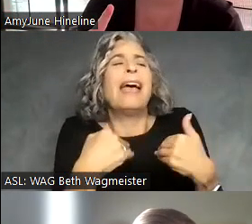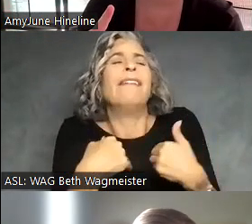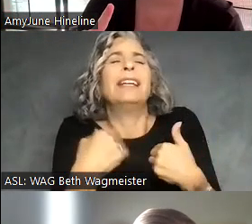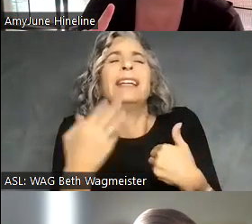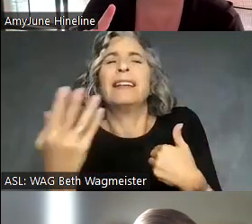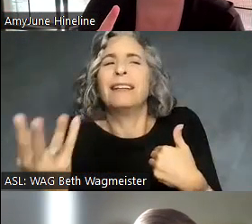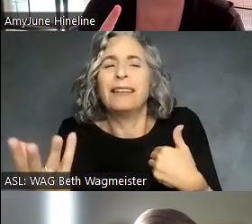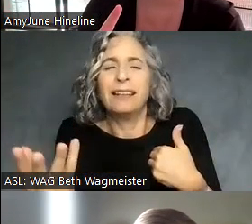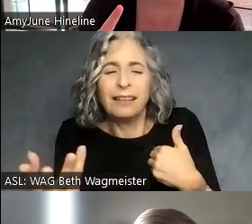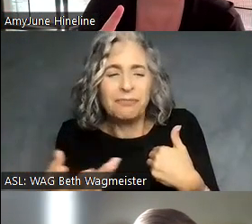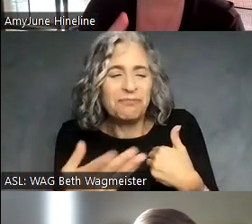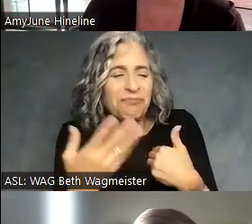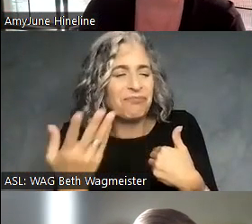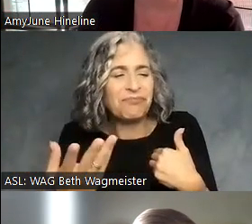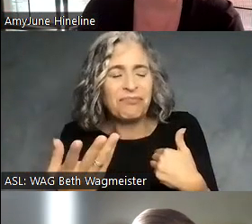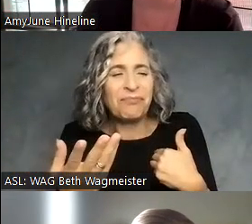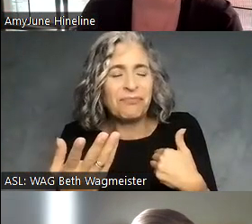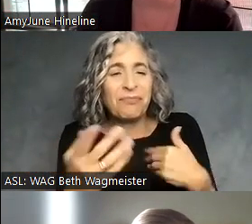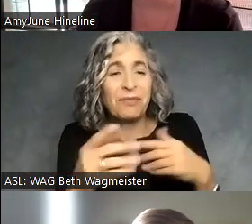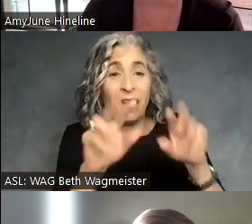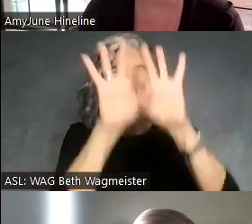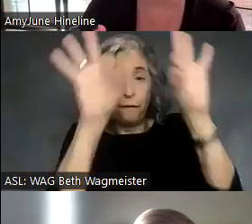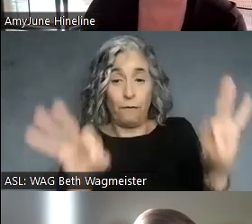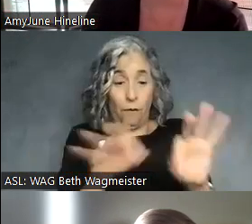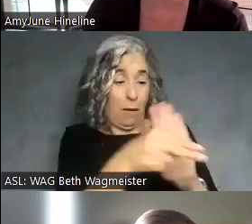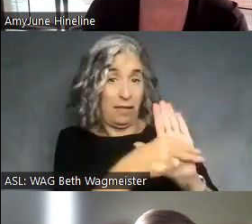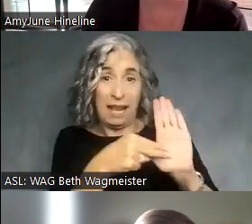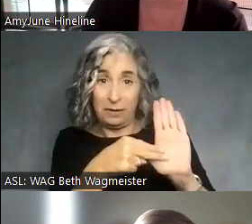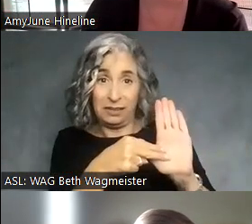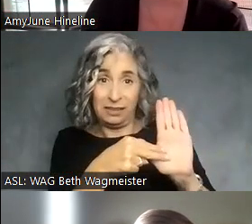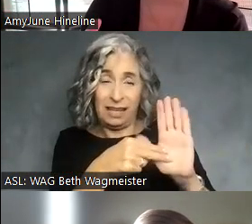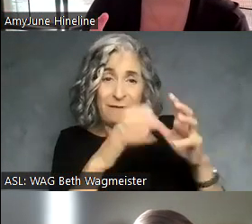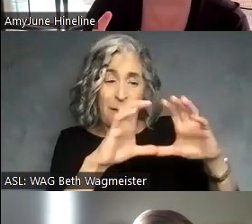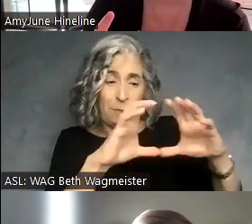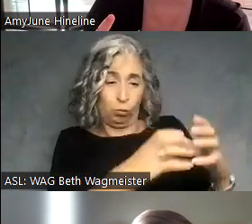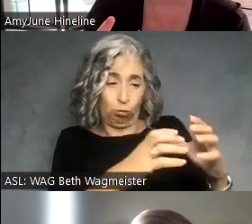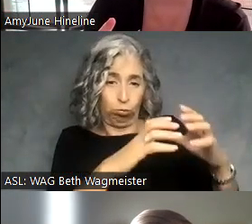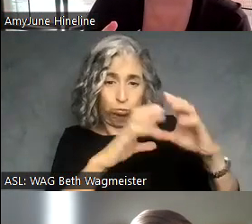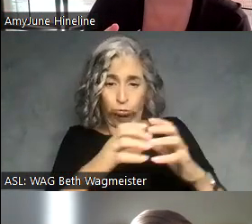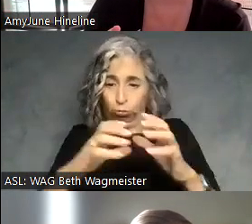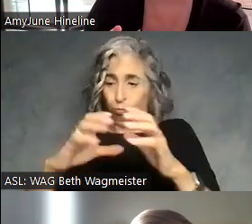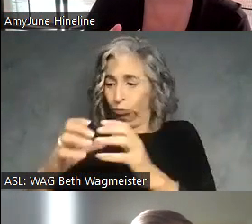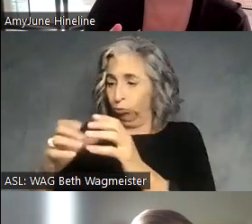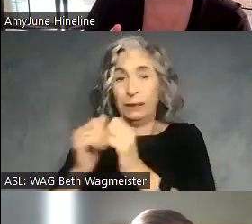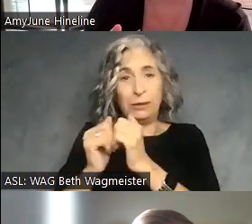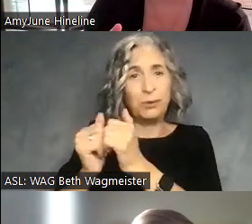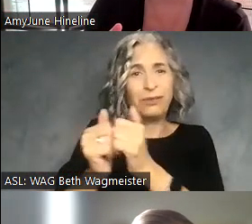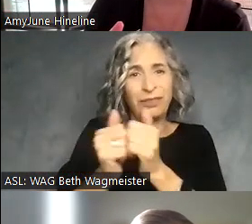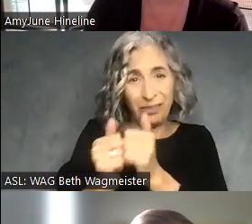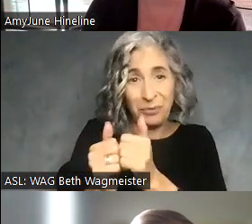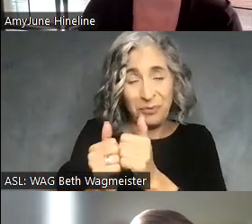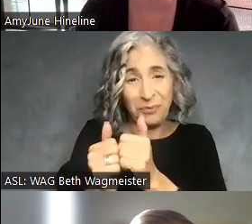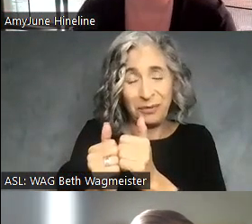security methods for digital accessibility that could be a "quick win" on your journey to ensuring